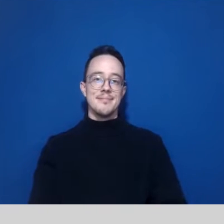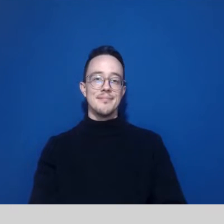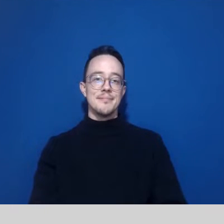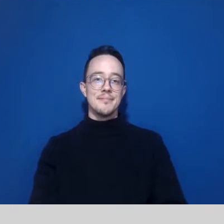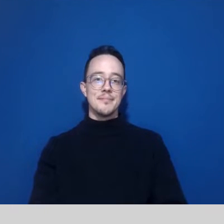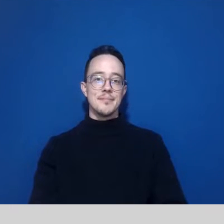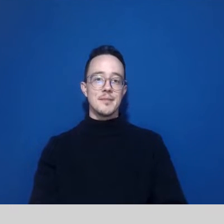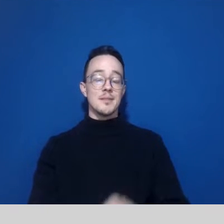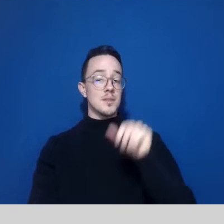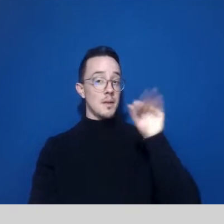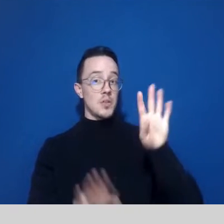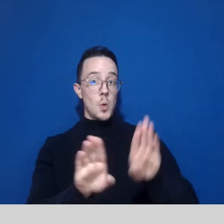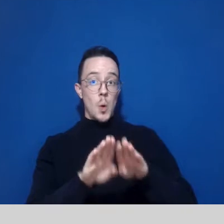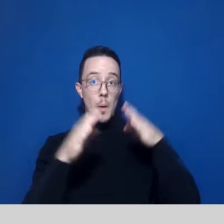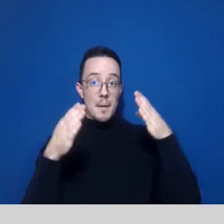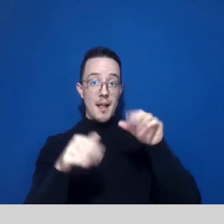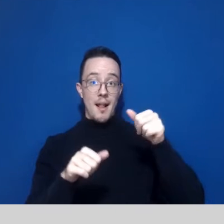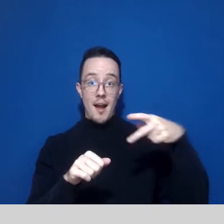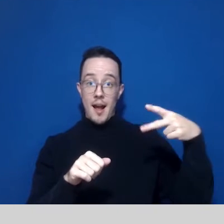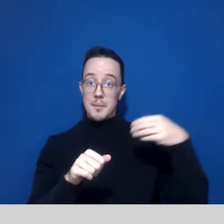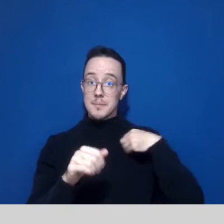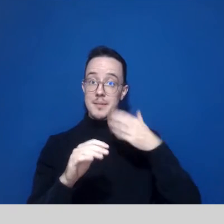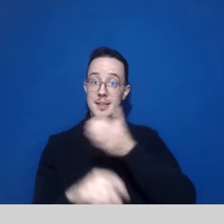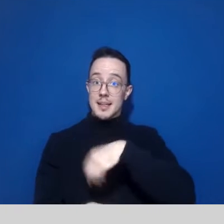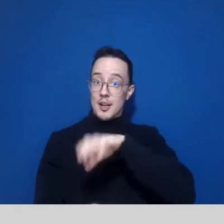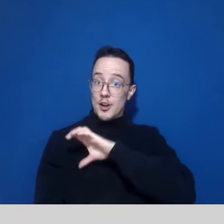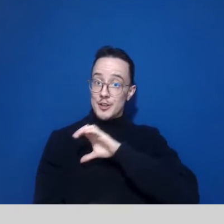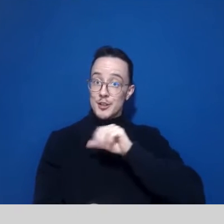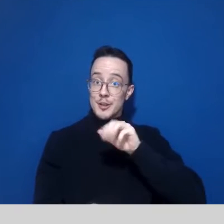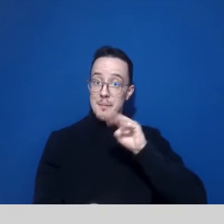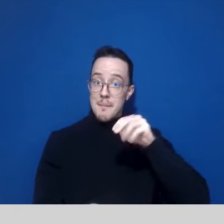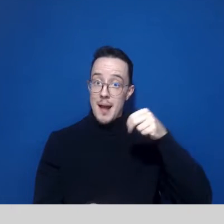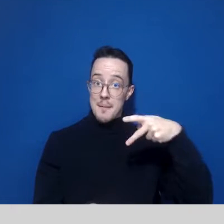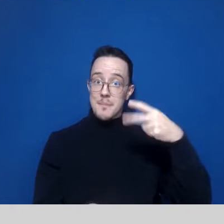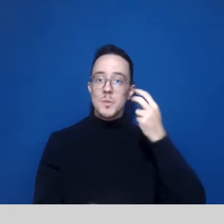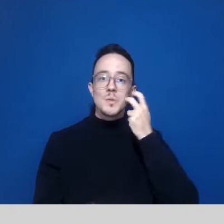And even if you open an application like a character map,